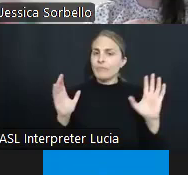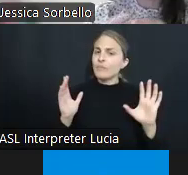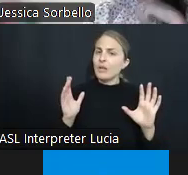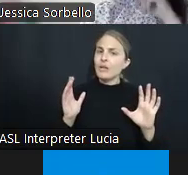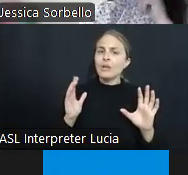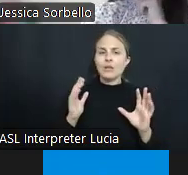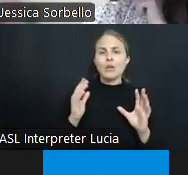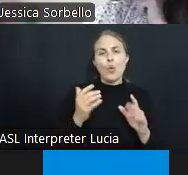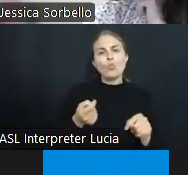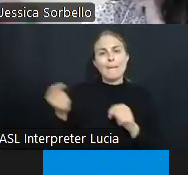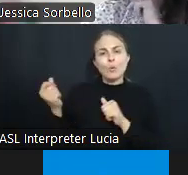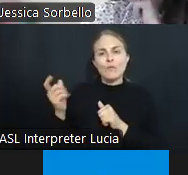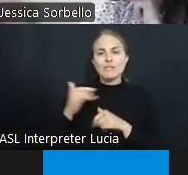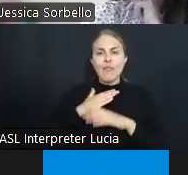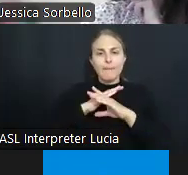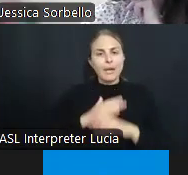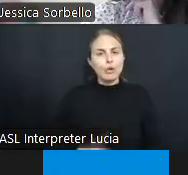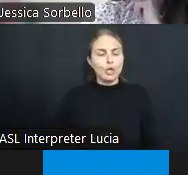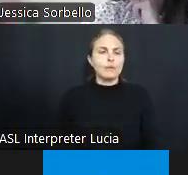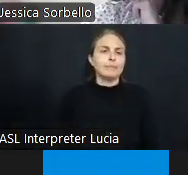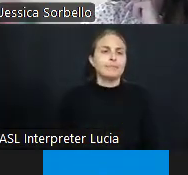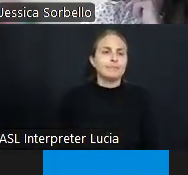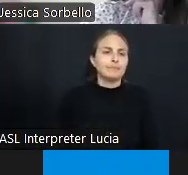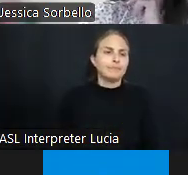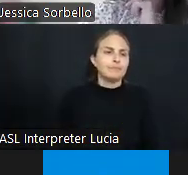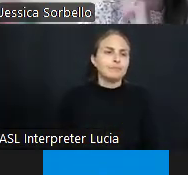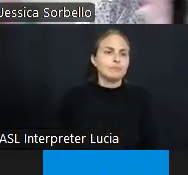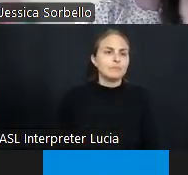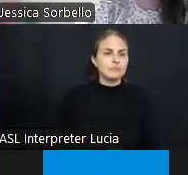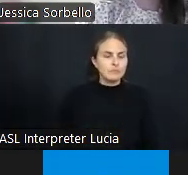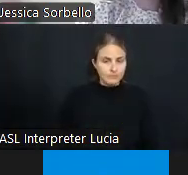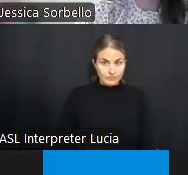Susanne I feel like you are seeing slides you have never seen before. »SPEAKER: I was thinking the